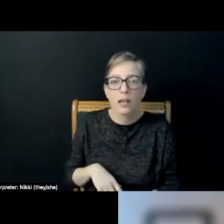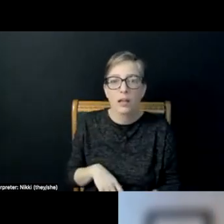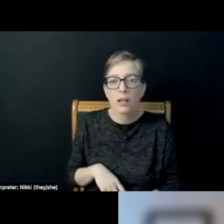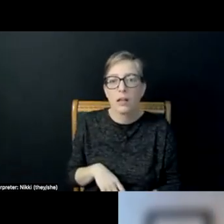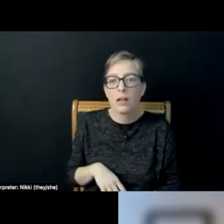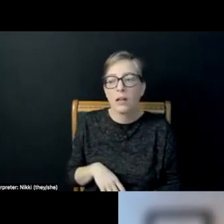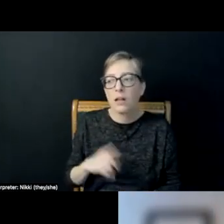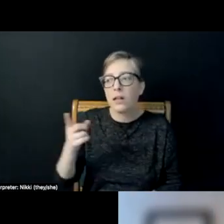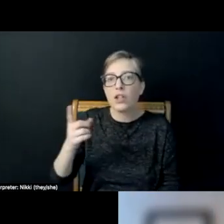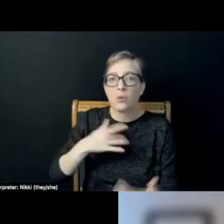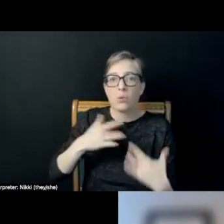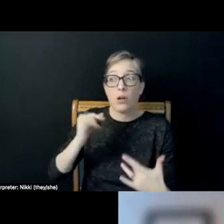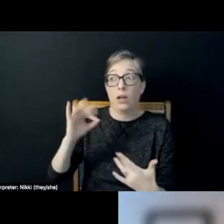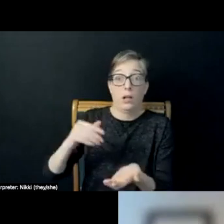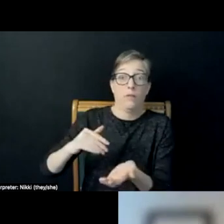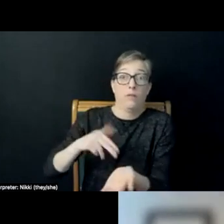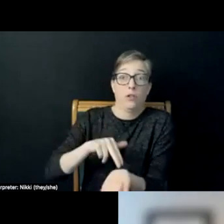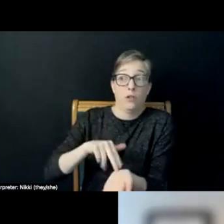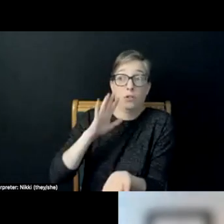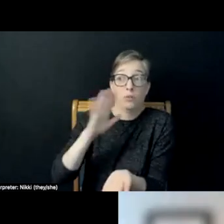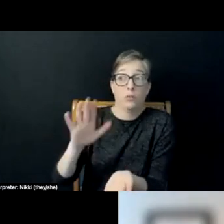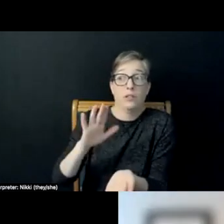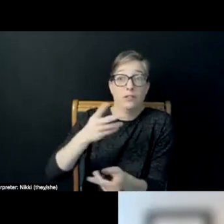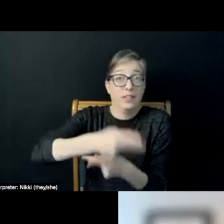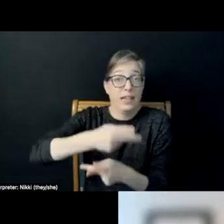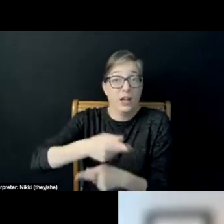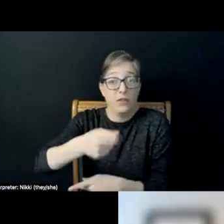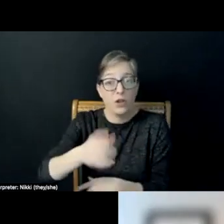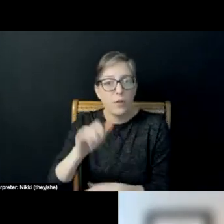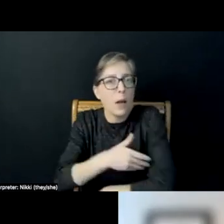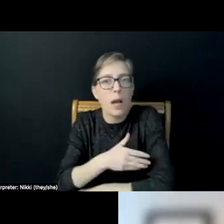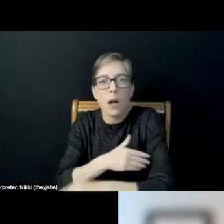Are they going to be nice to you? That constant power differential, regardless of how you enter,